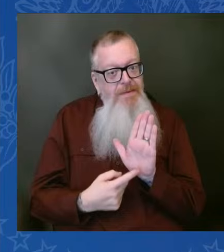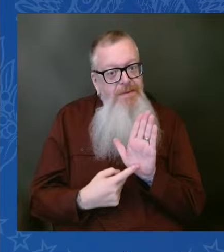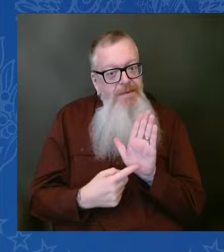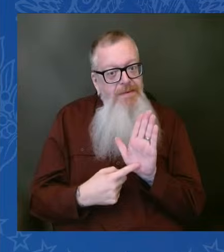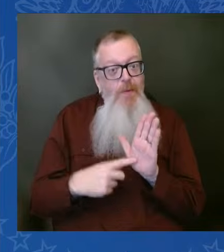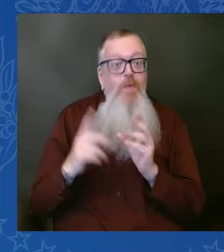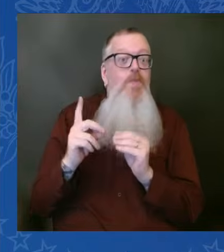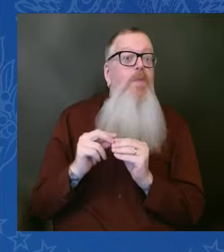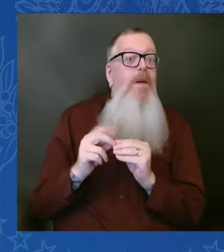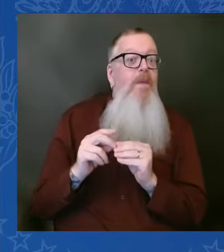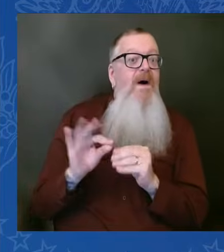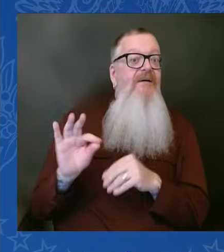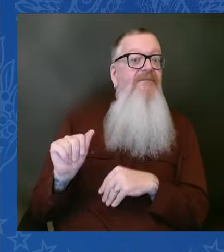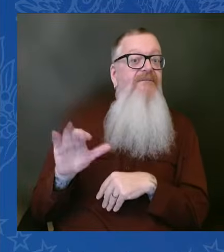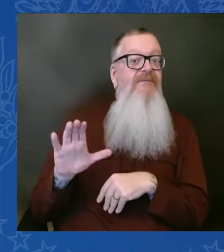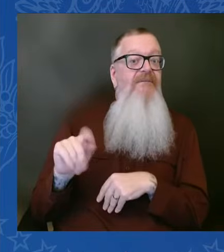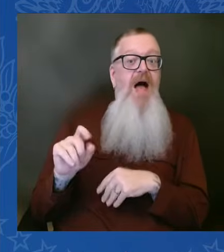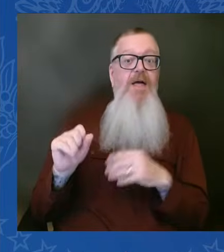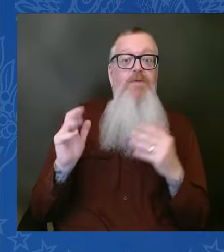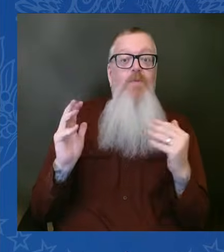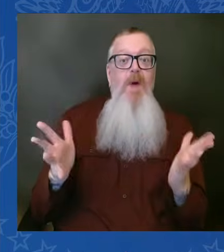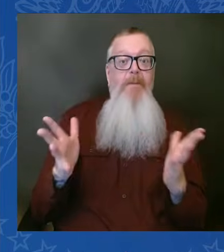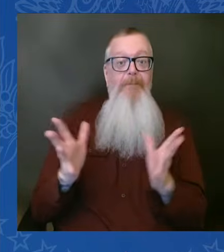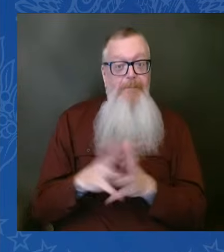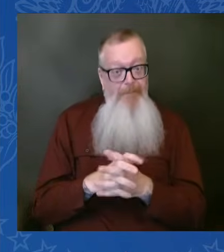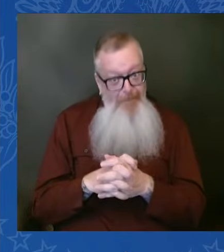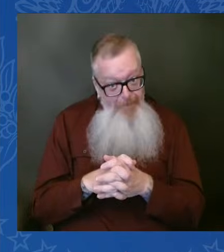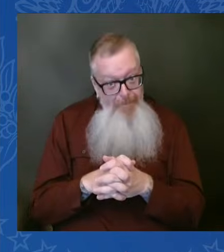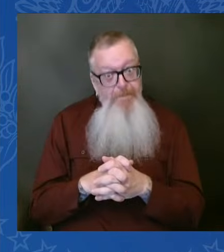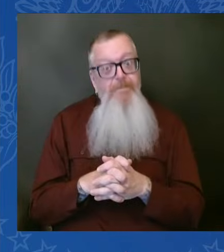You know, there is no country on Earth better positioned